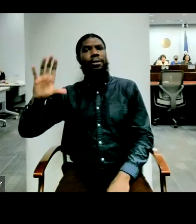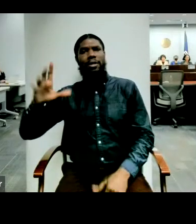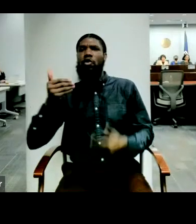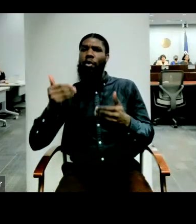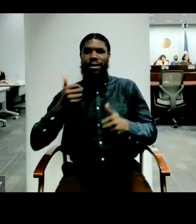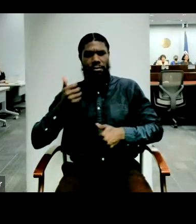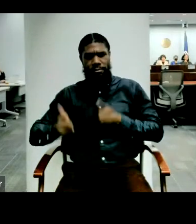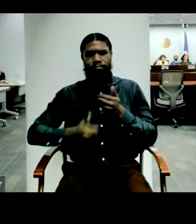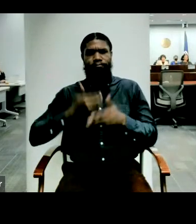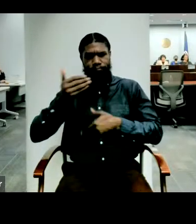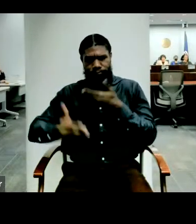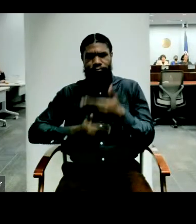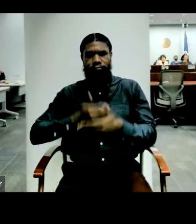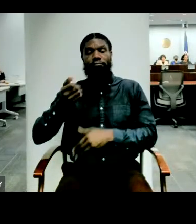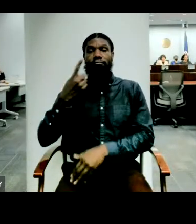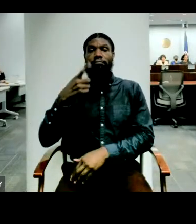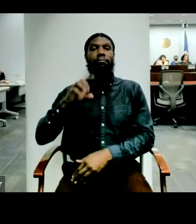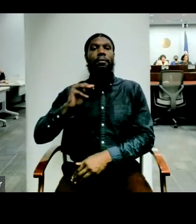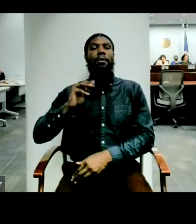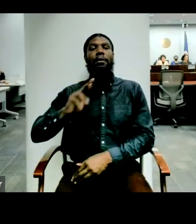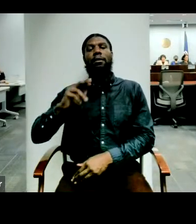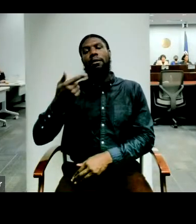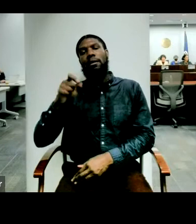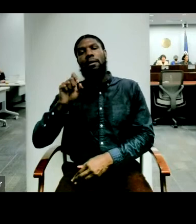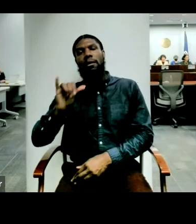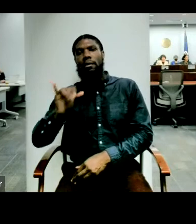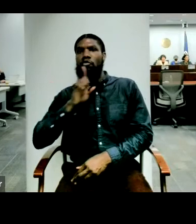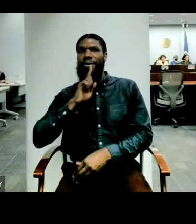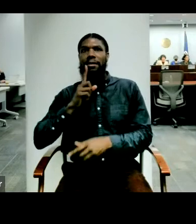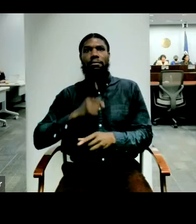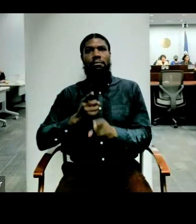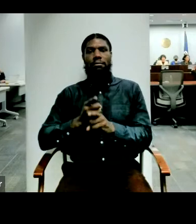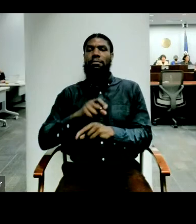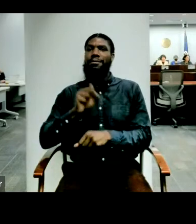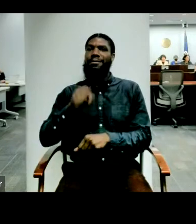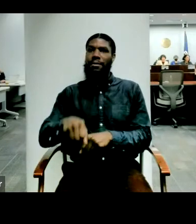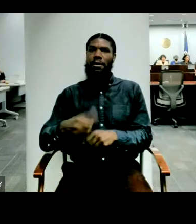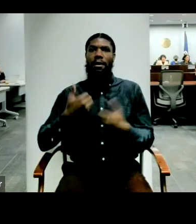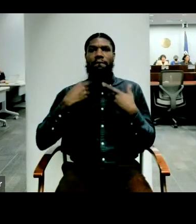Mr. Gay is completely correct certainly important surveillance issues in terms of remote work.